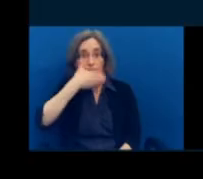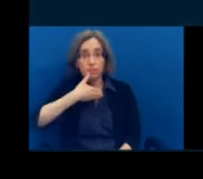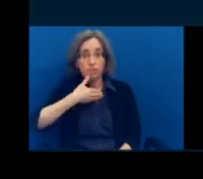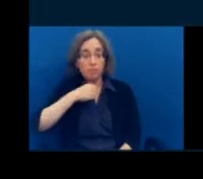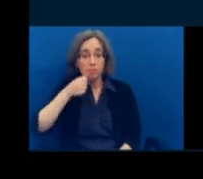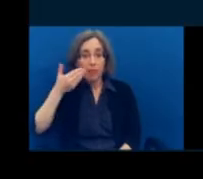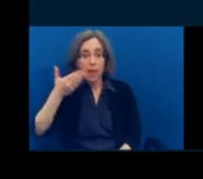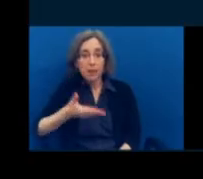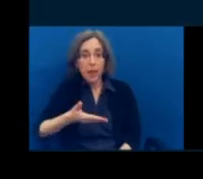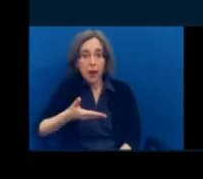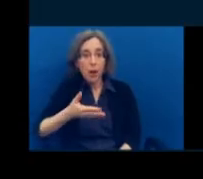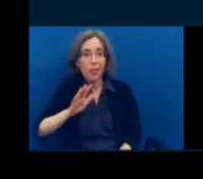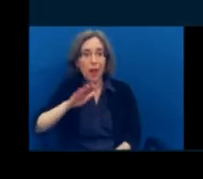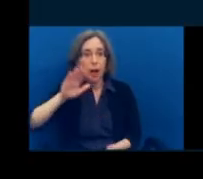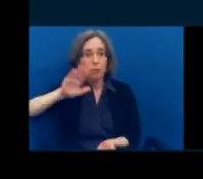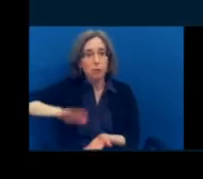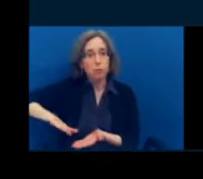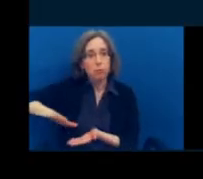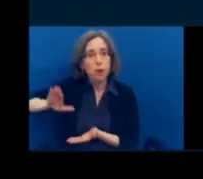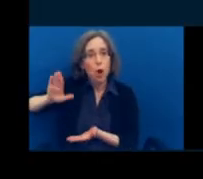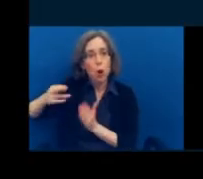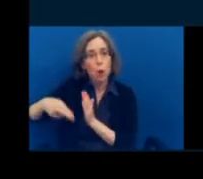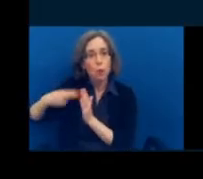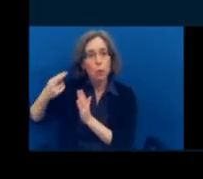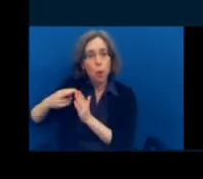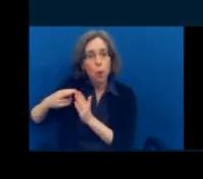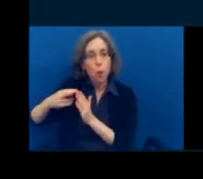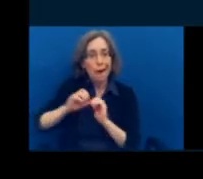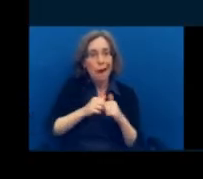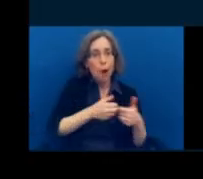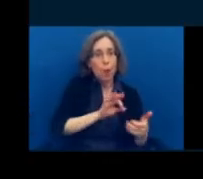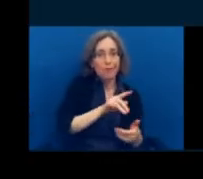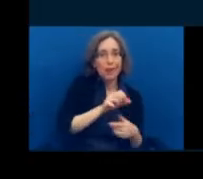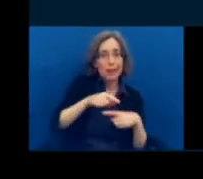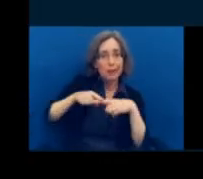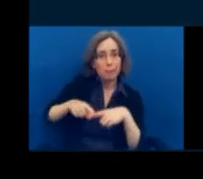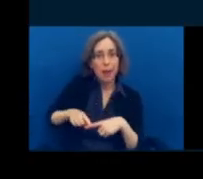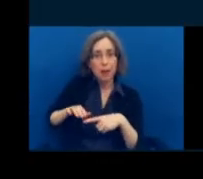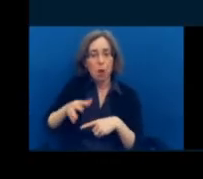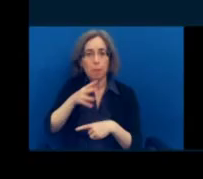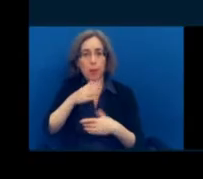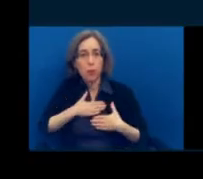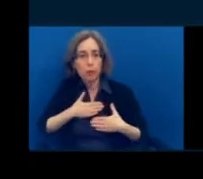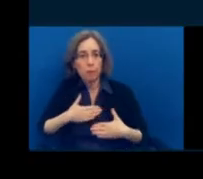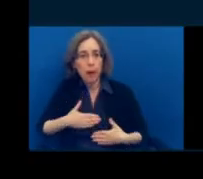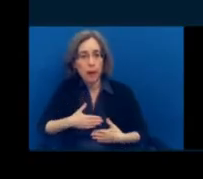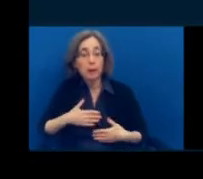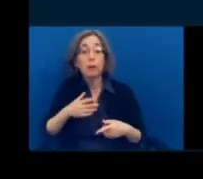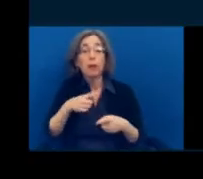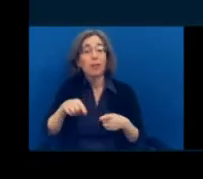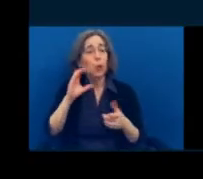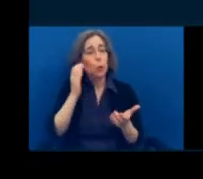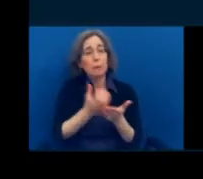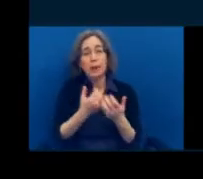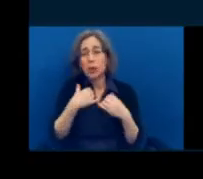VITAL ROLE AS WELL AS THE FETUS DEPENDENCE UPON HER MPLET THIS HAVE AN IMPACT ON POPULAR